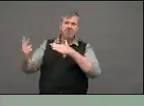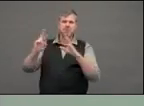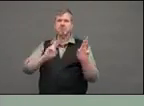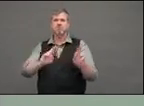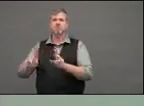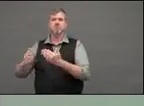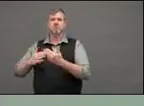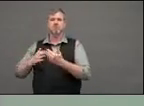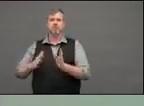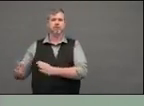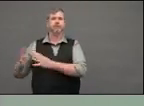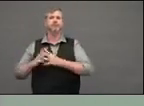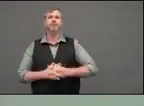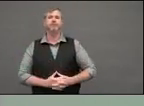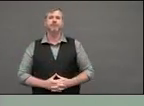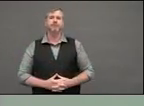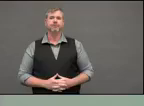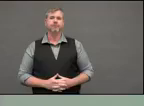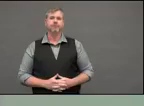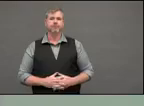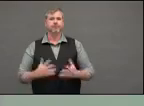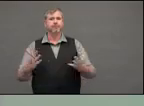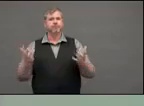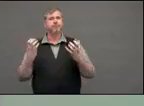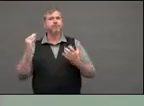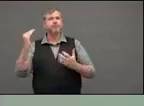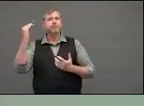in the same page as me who's never done online classes is you know just prepare